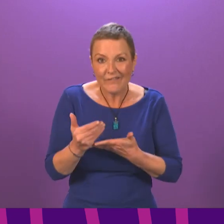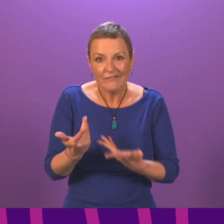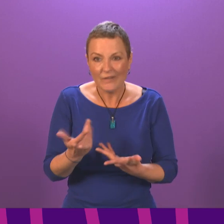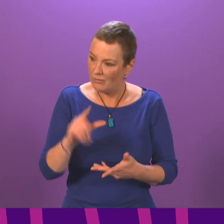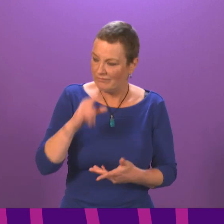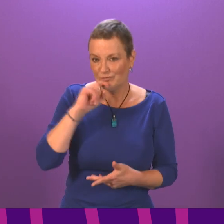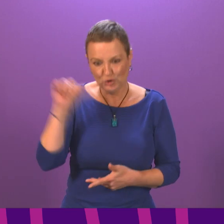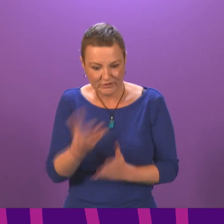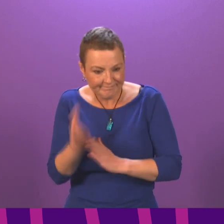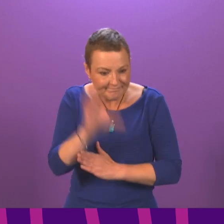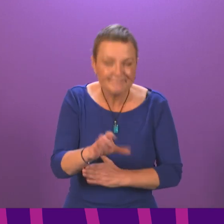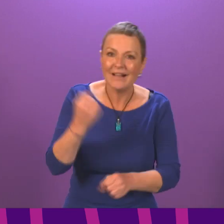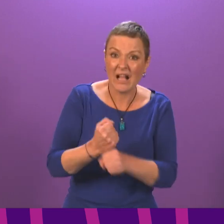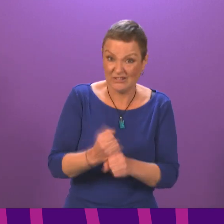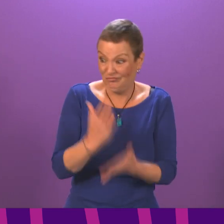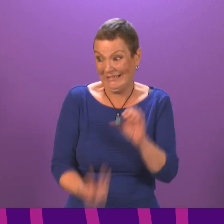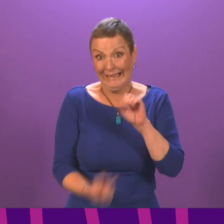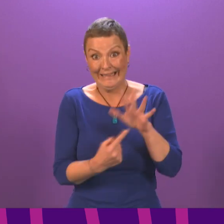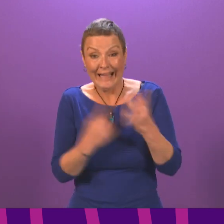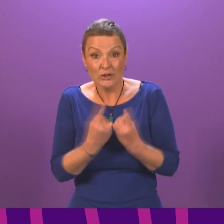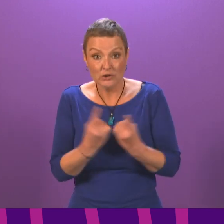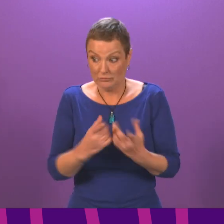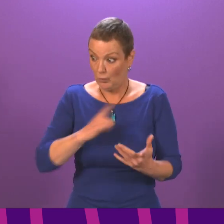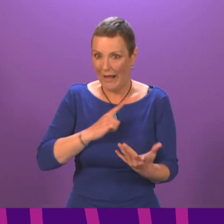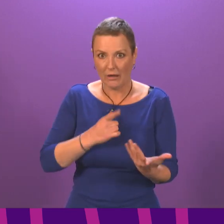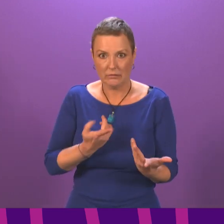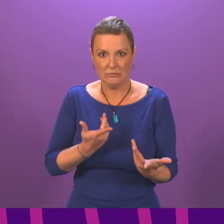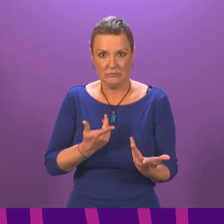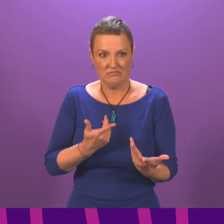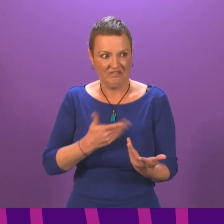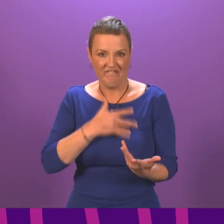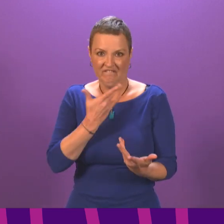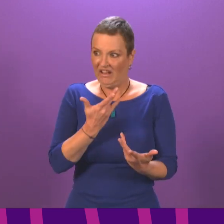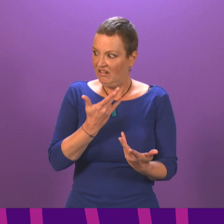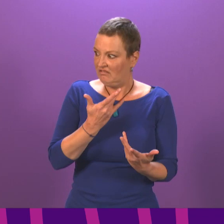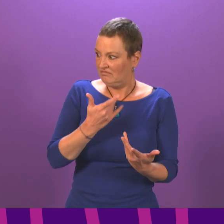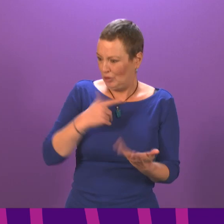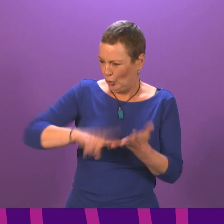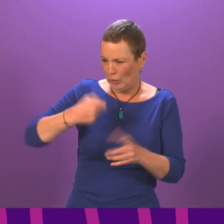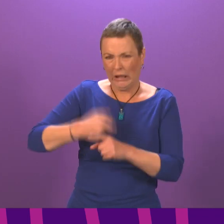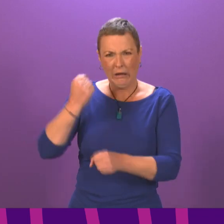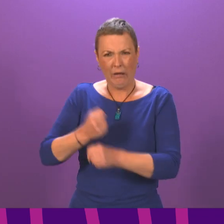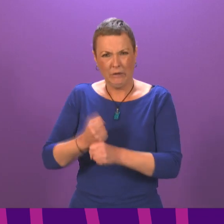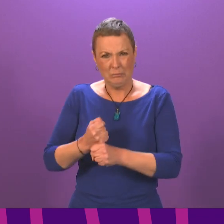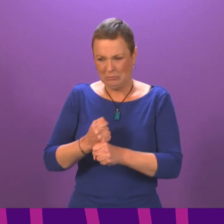guarantee, a key issue has been, of course, the lack of conditionality in the United Kingdom